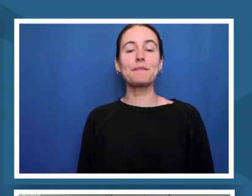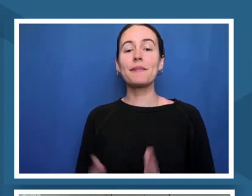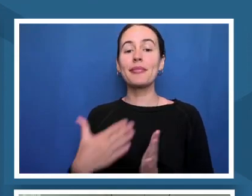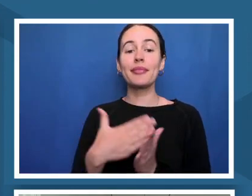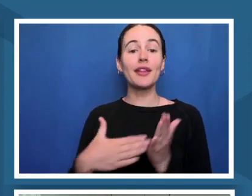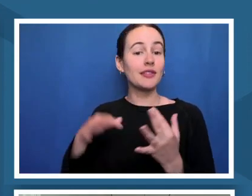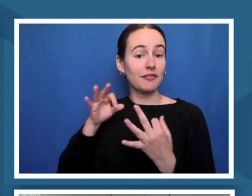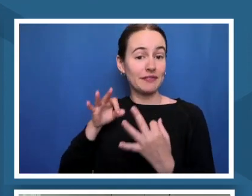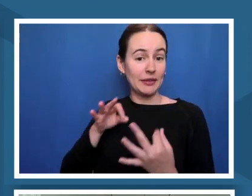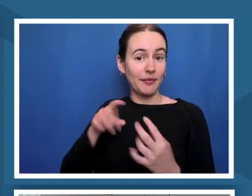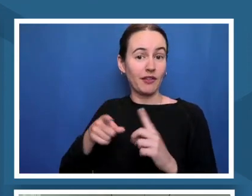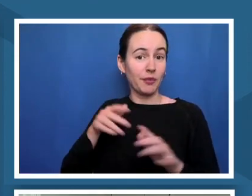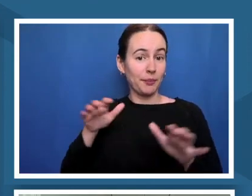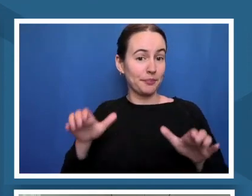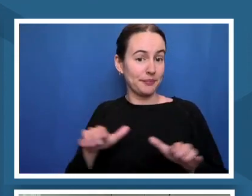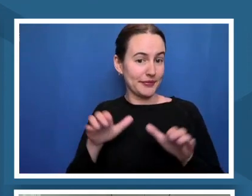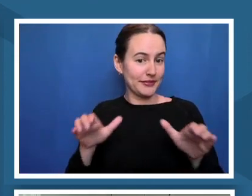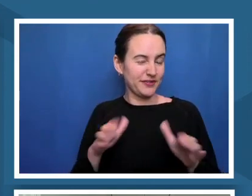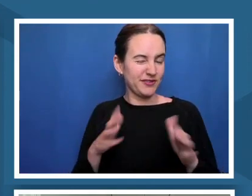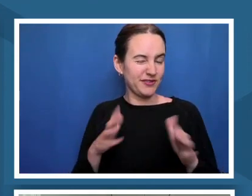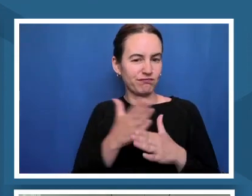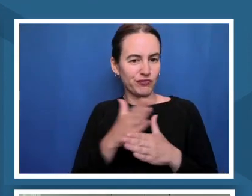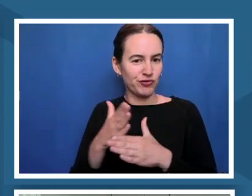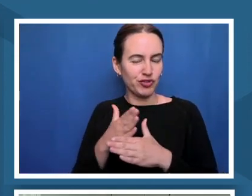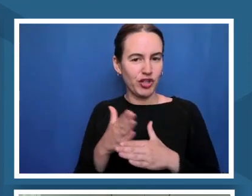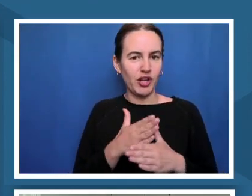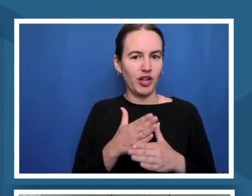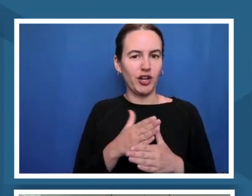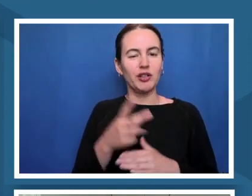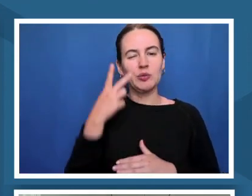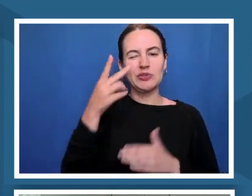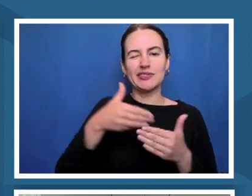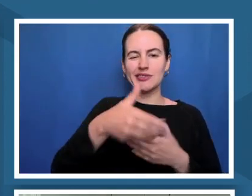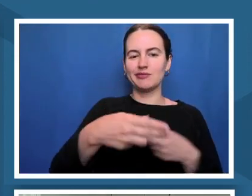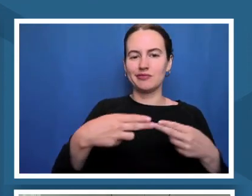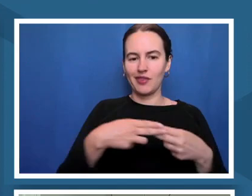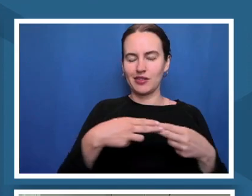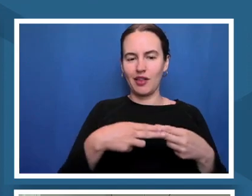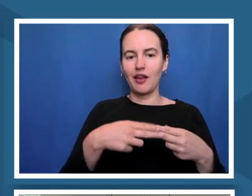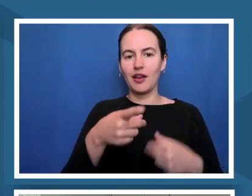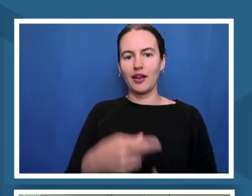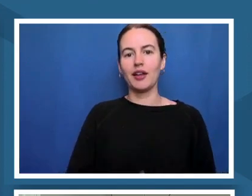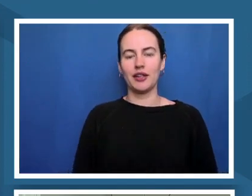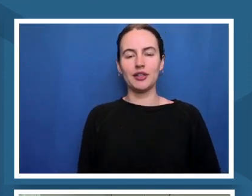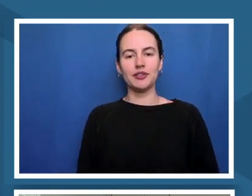activity which you'll see on the next slide